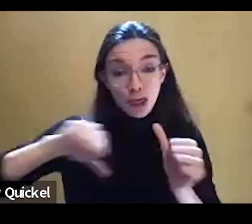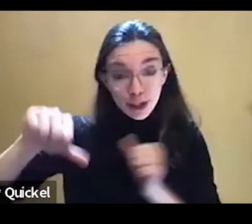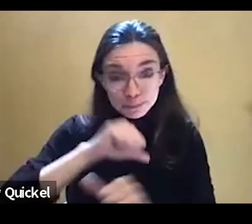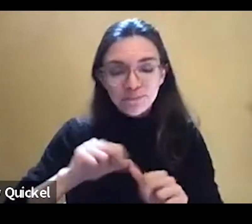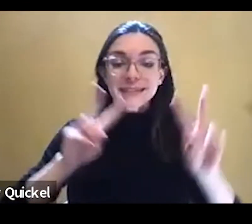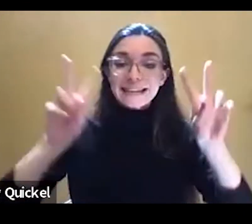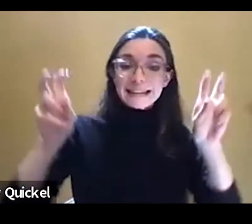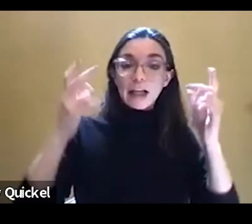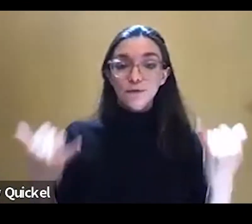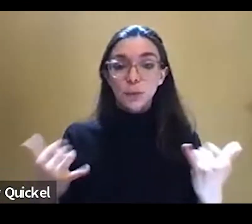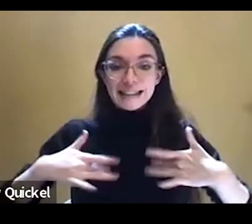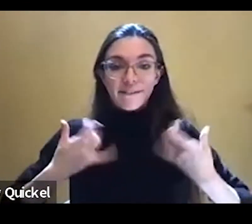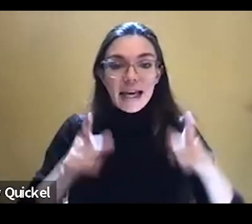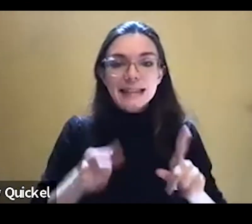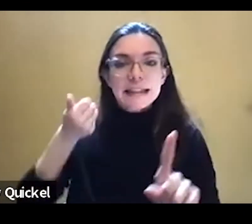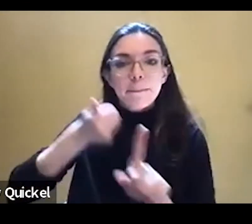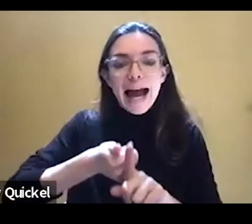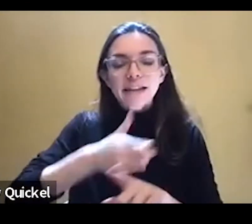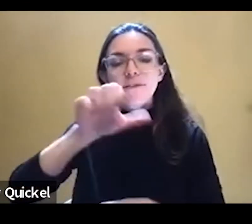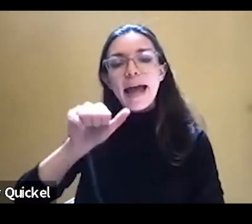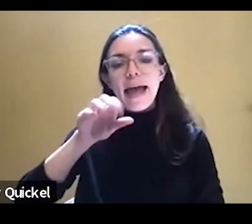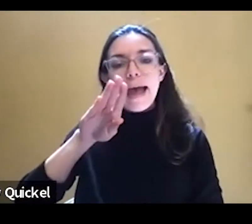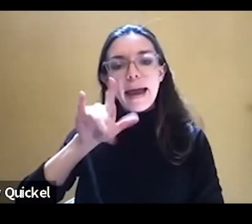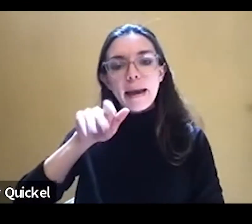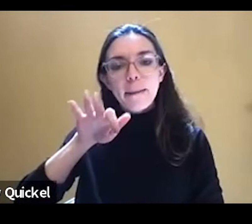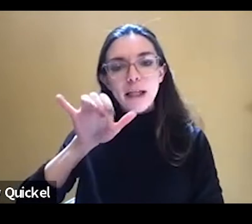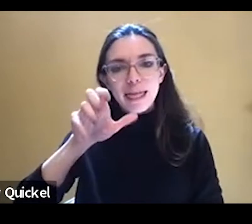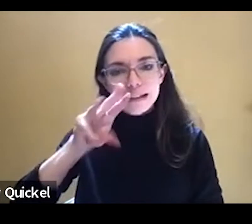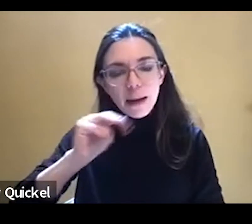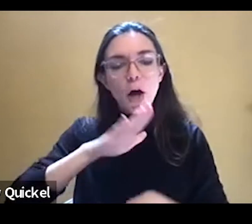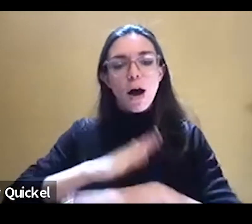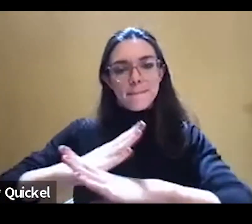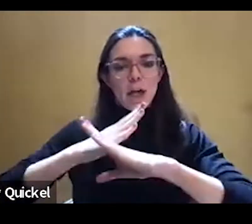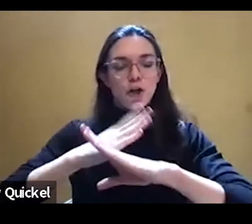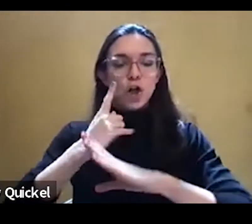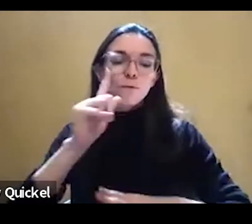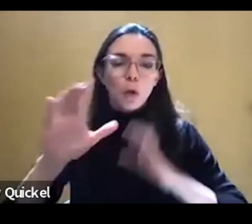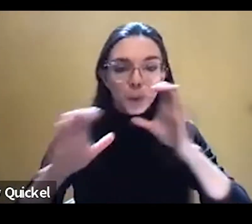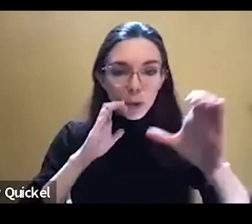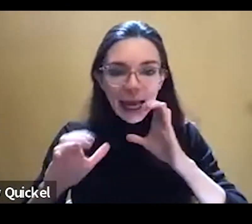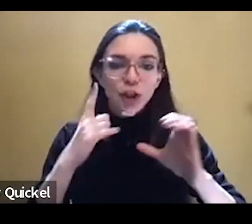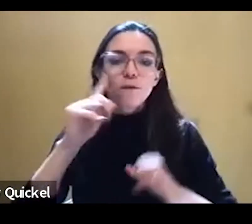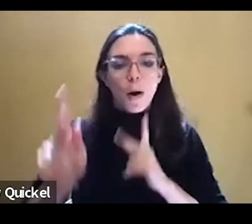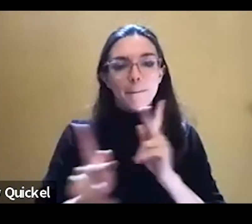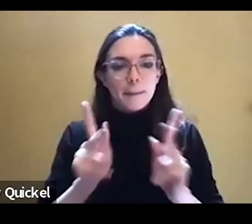of the event is "The Impact of Ableism on Barriers to Communication for People with Disabilities." Ableism